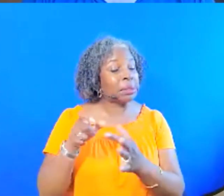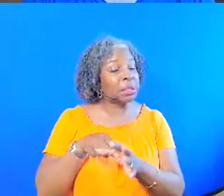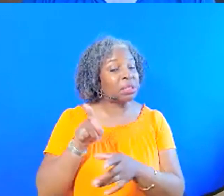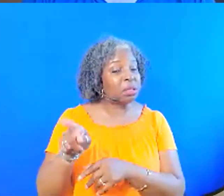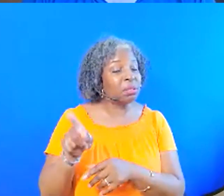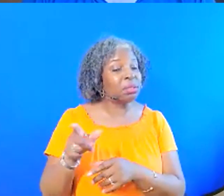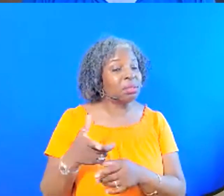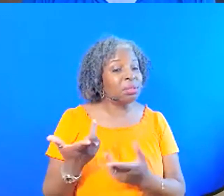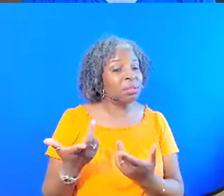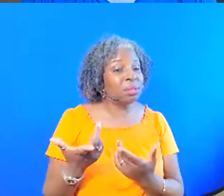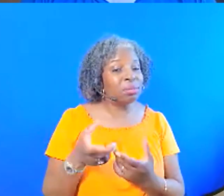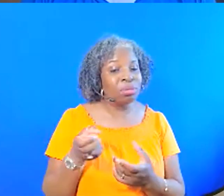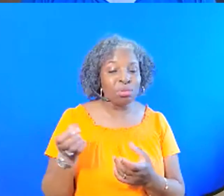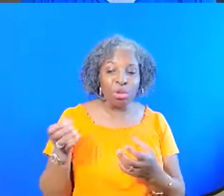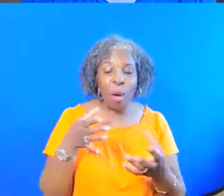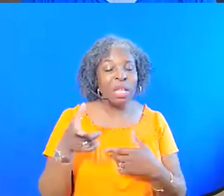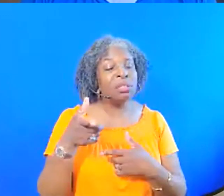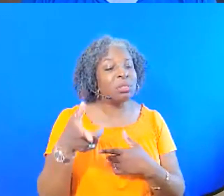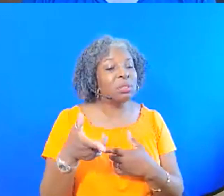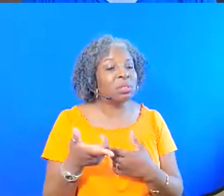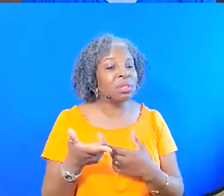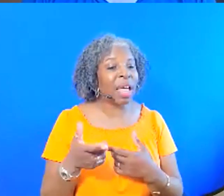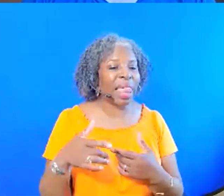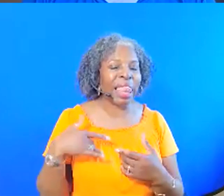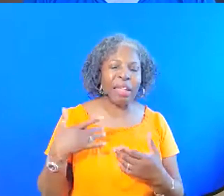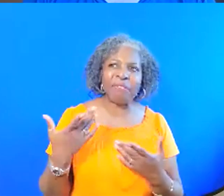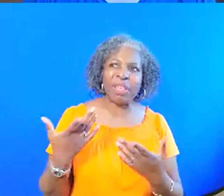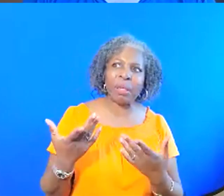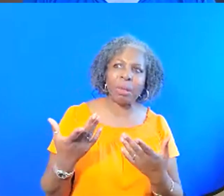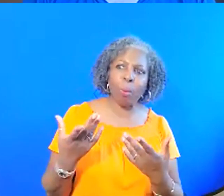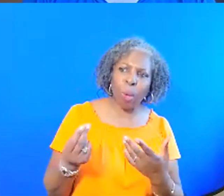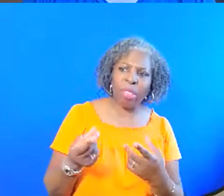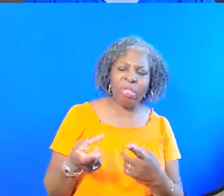this living with the ecologies that around us is quite messy,